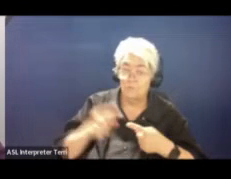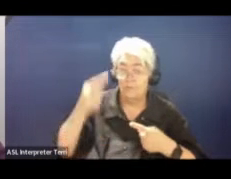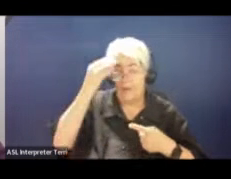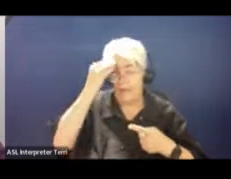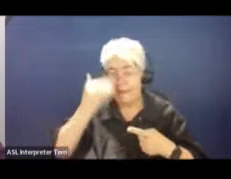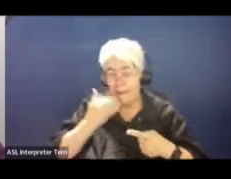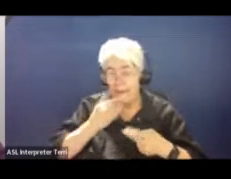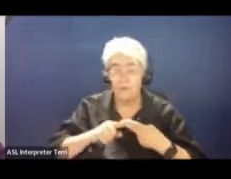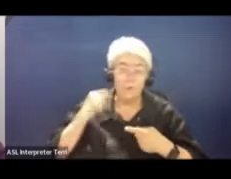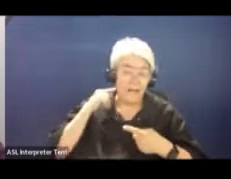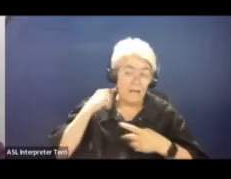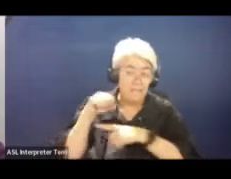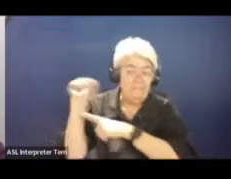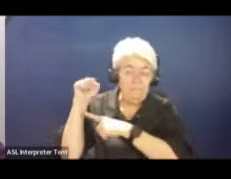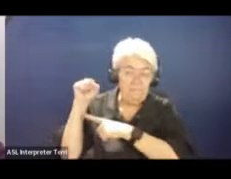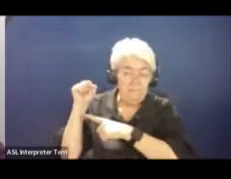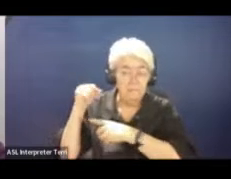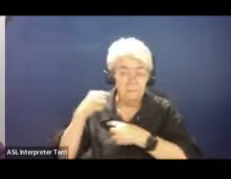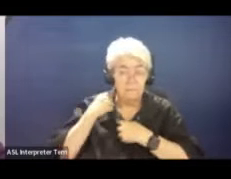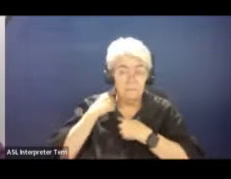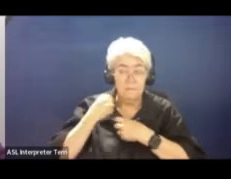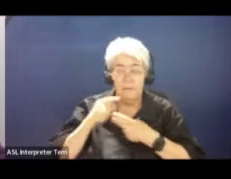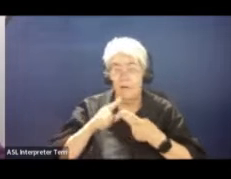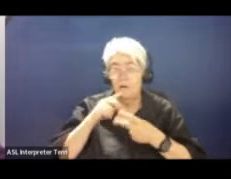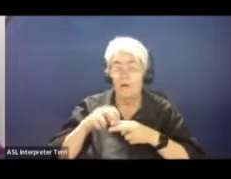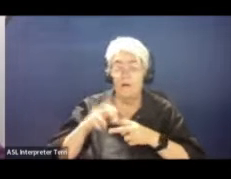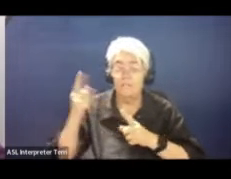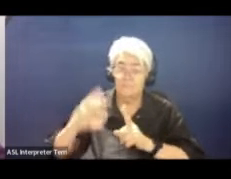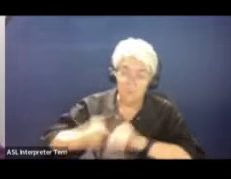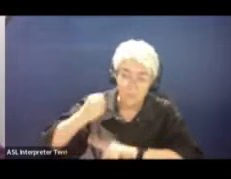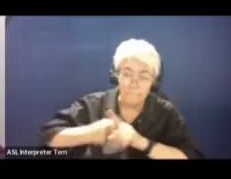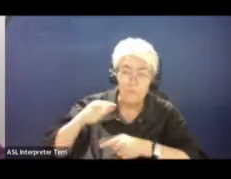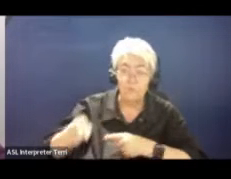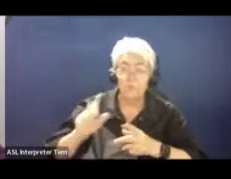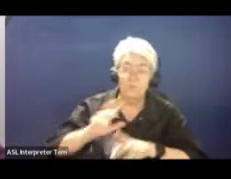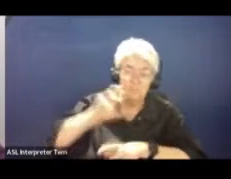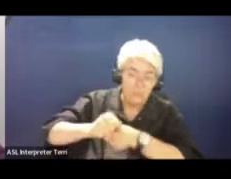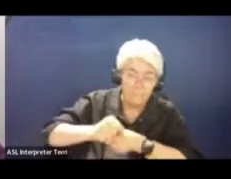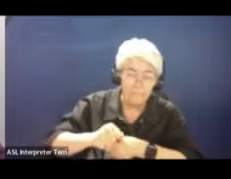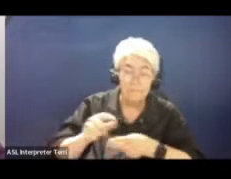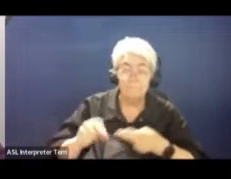or assaults, I also include jumps you know, gang related